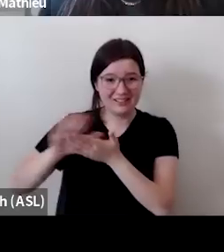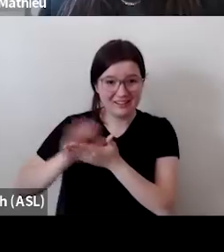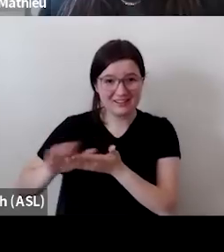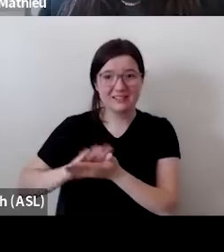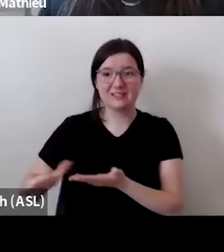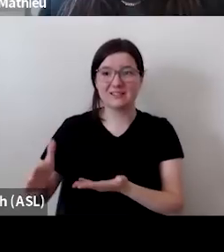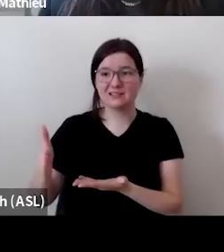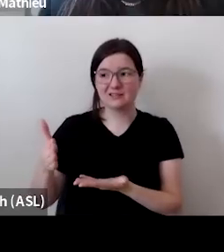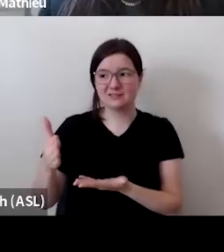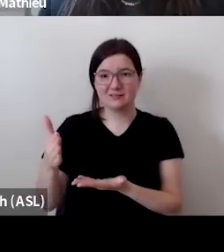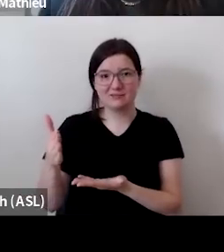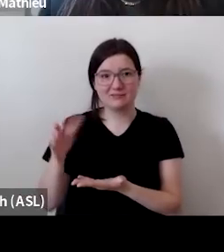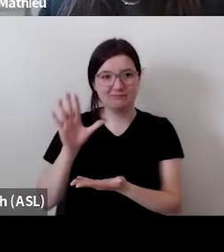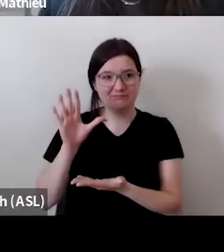your, you know, as a provider, on your own?